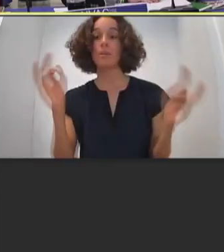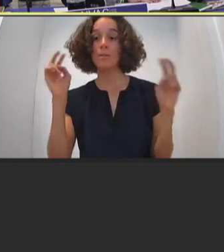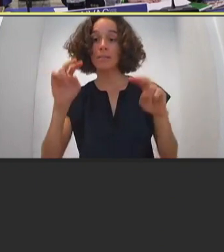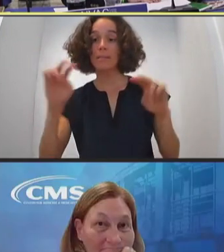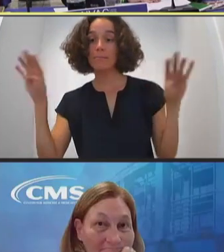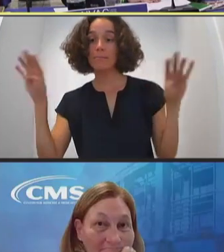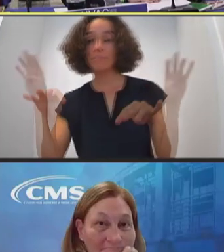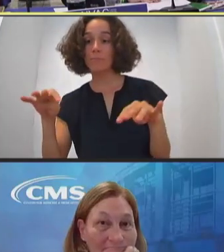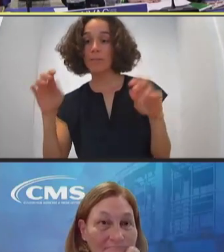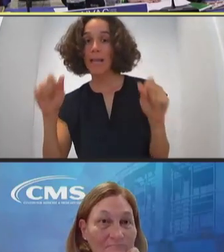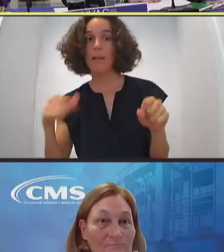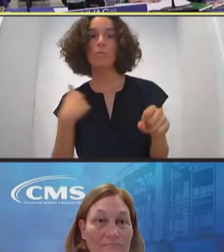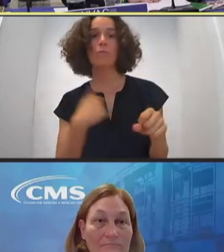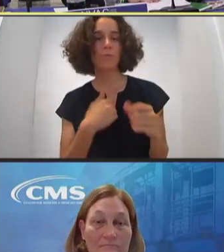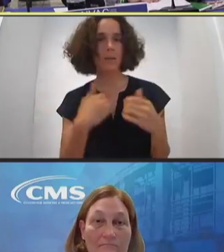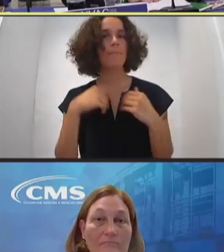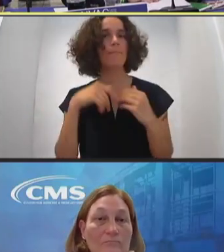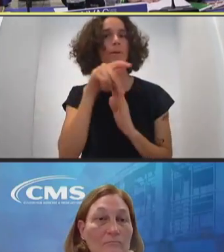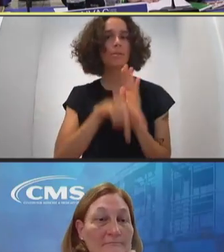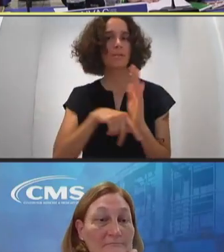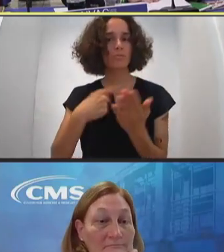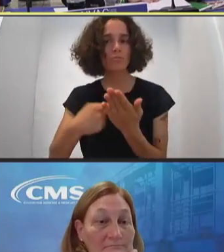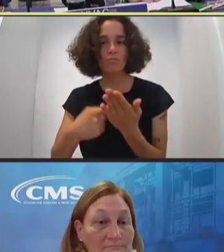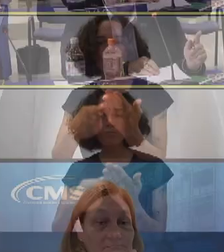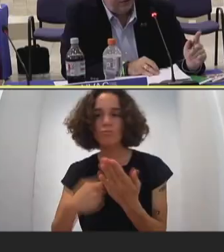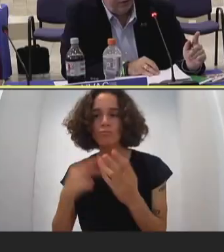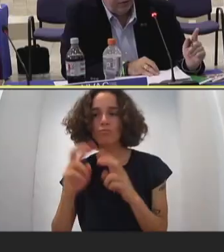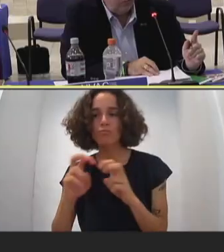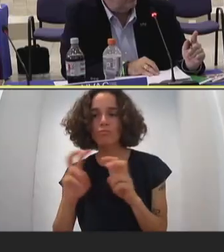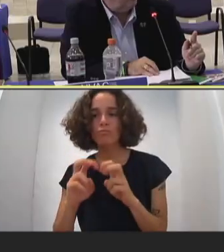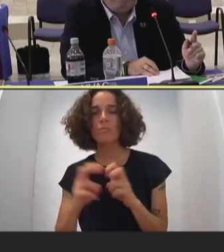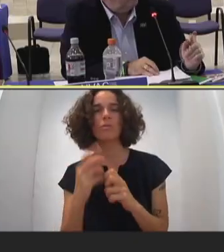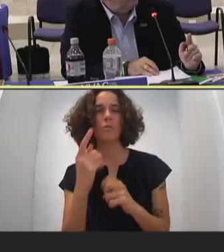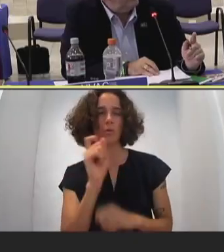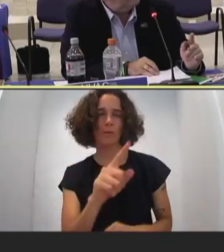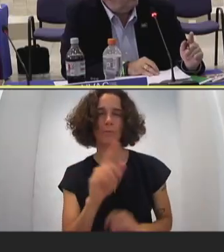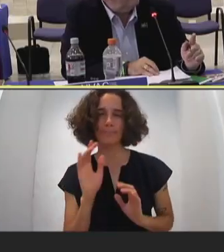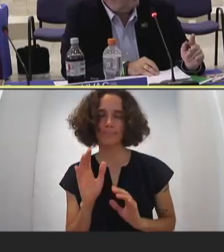that. So, that's one question there about getting access to what the rates are in Medicaid. So,